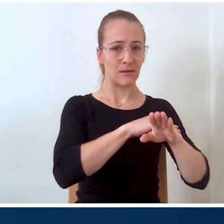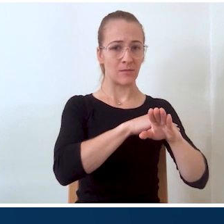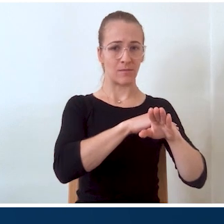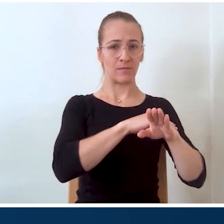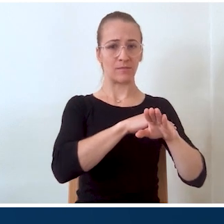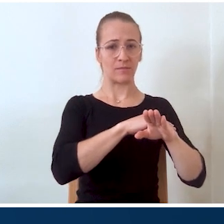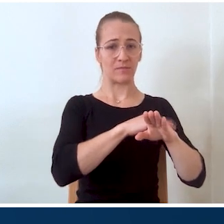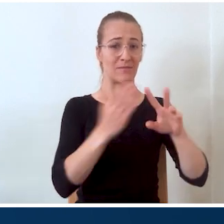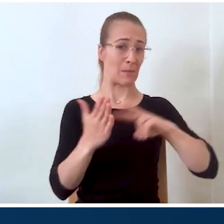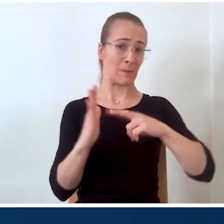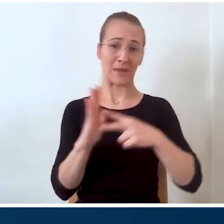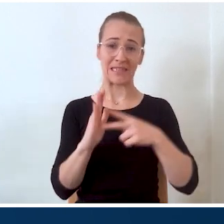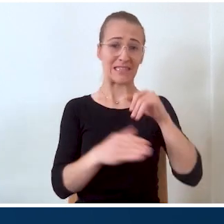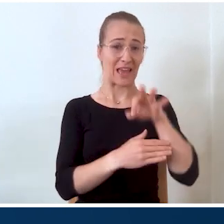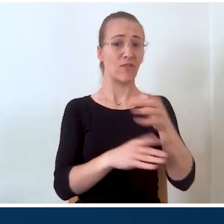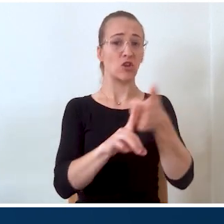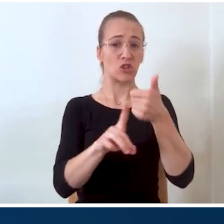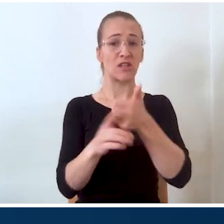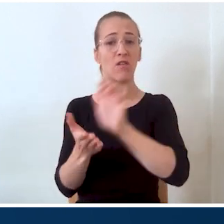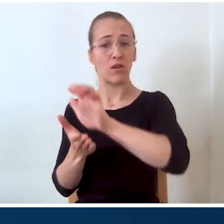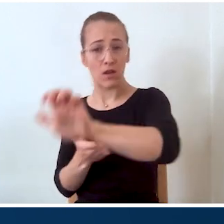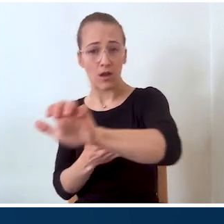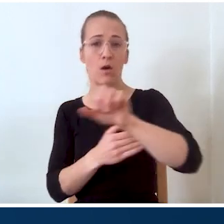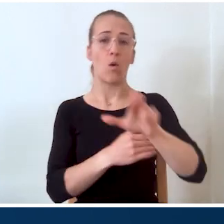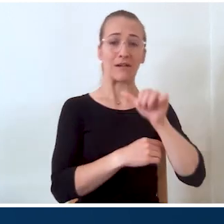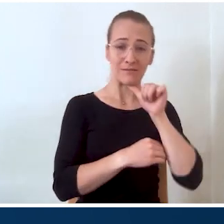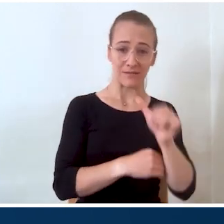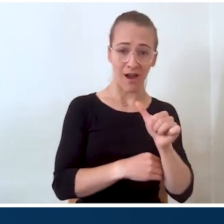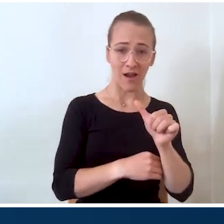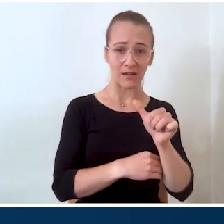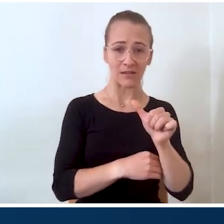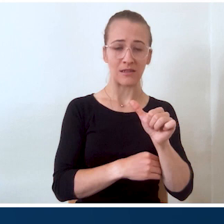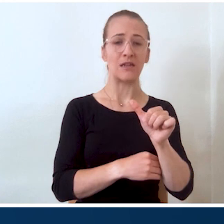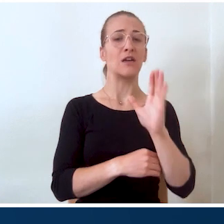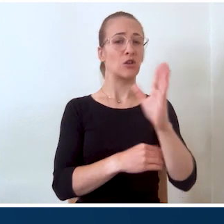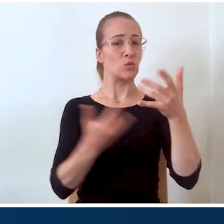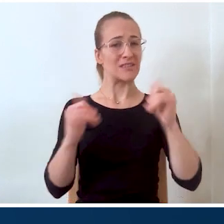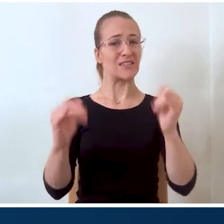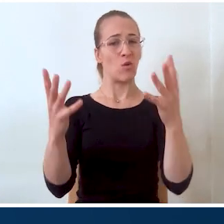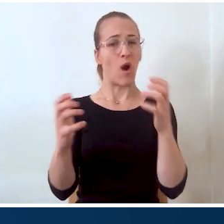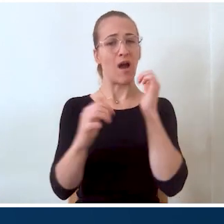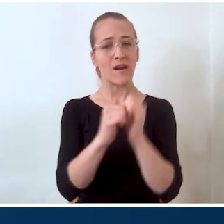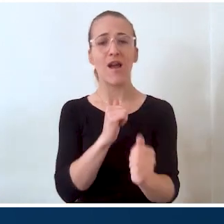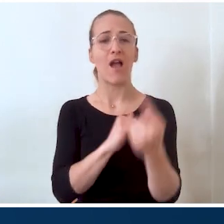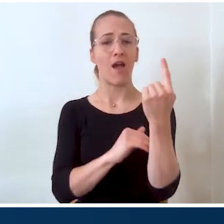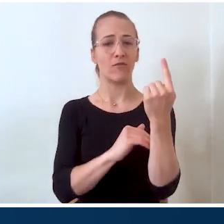then whether you're a marginalized population subject or not, you would want everybody